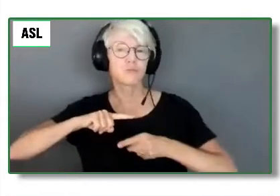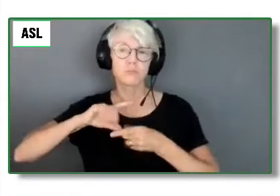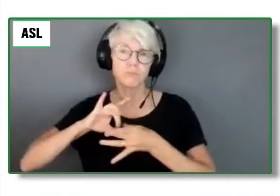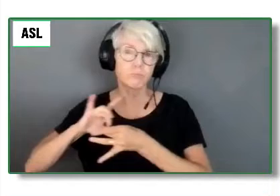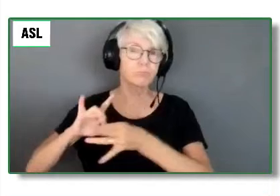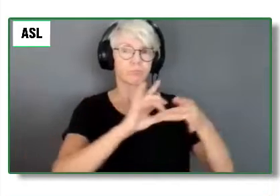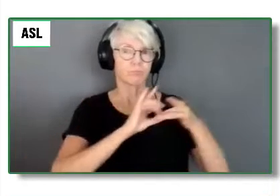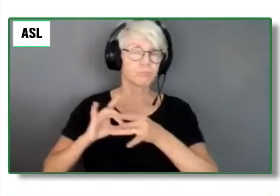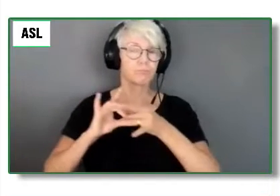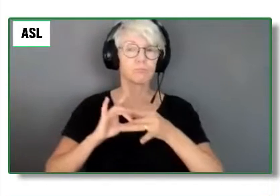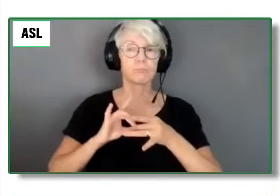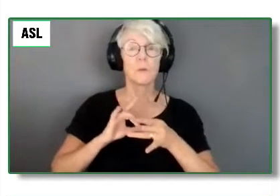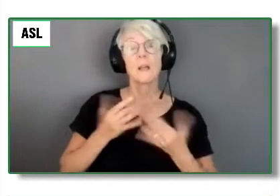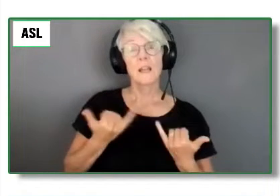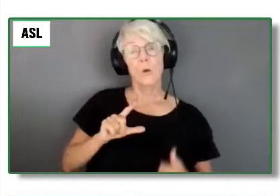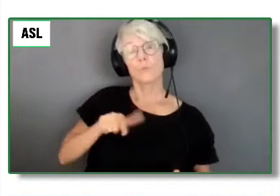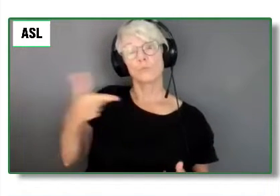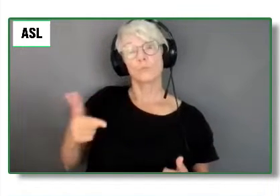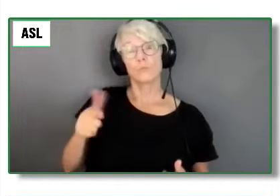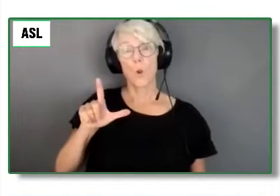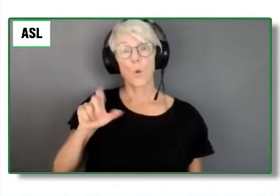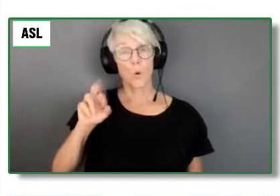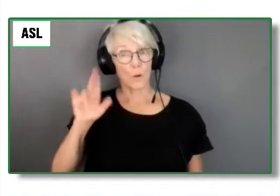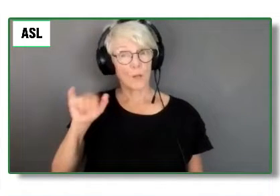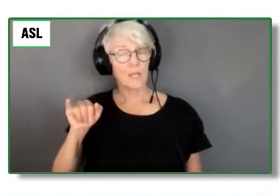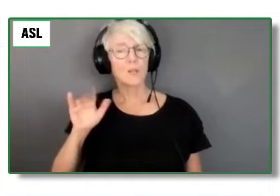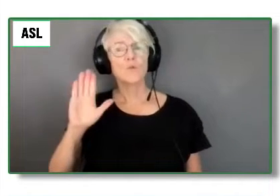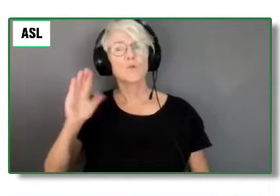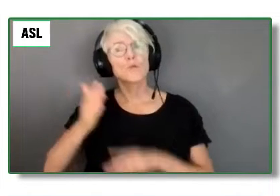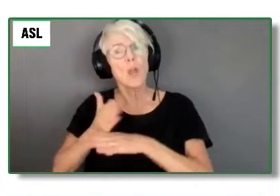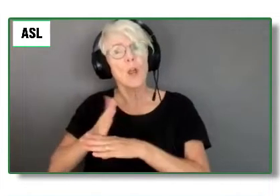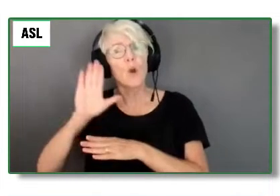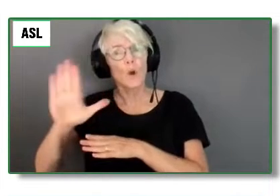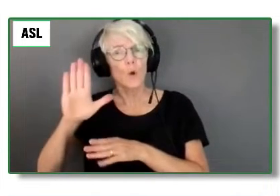that she's done with our regional park district which happens to be the largest